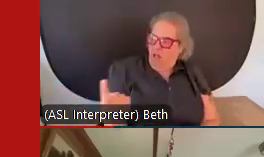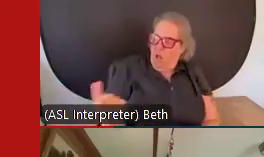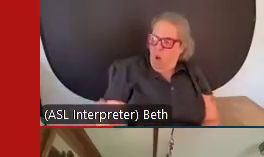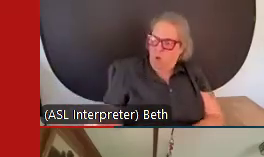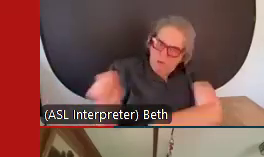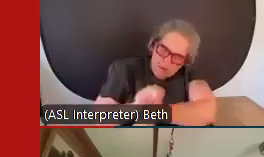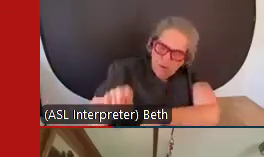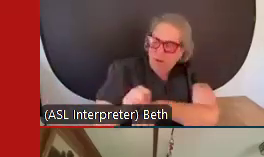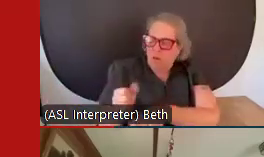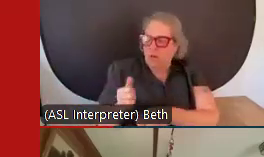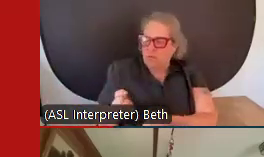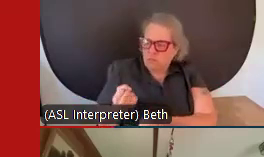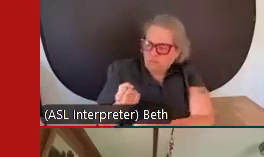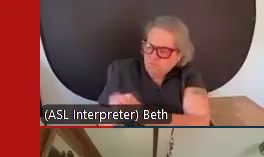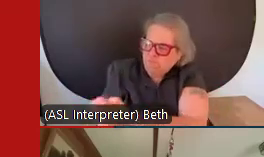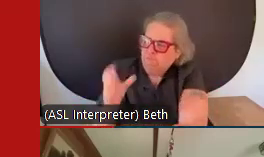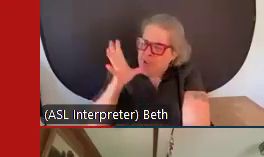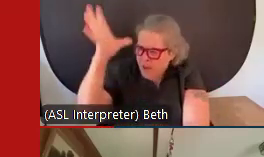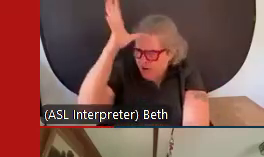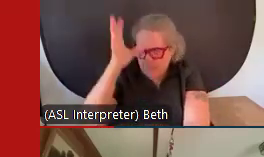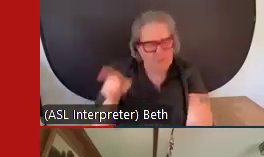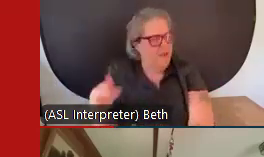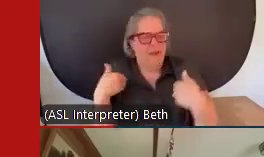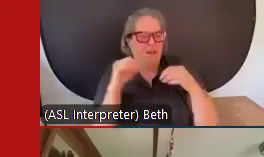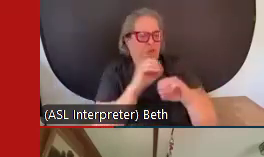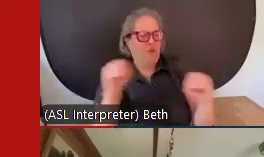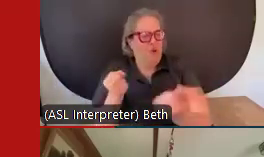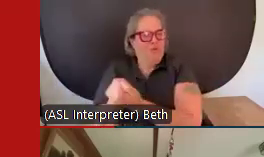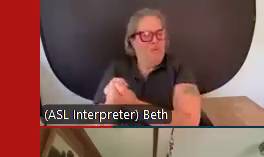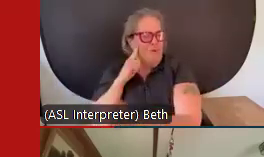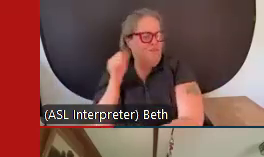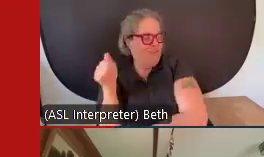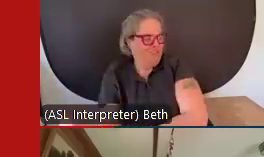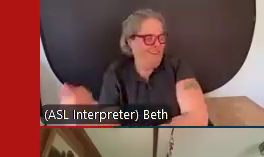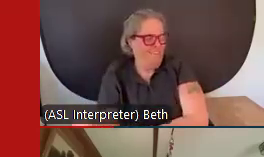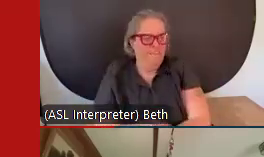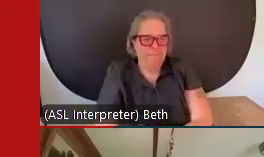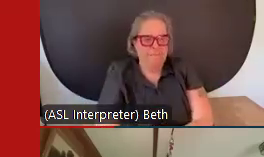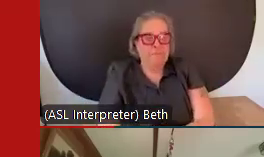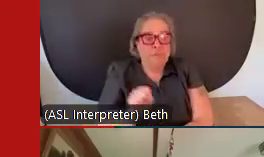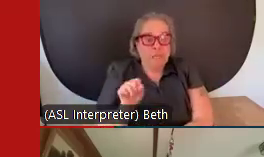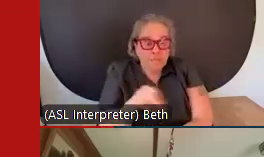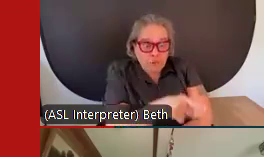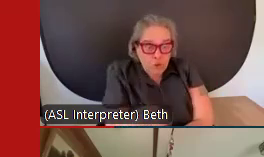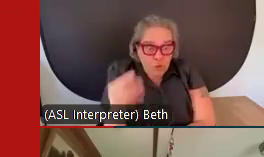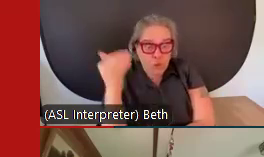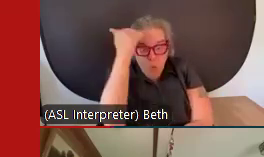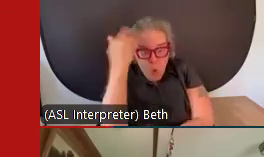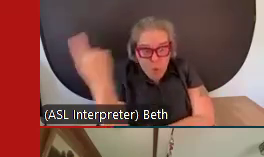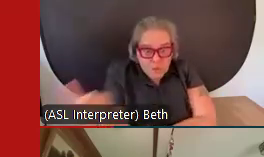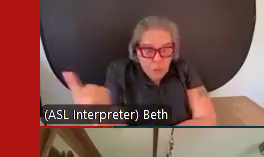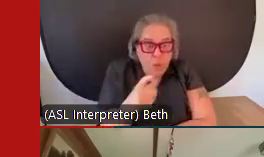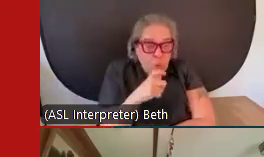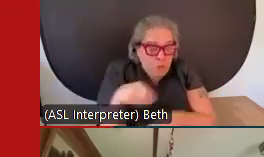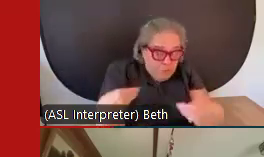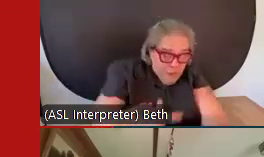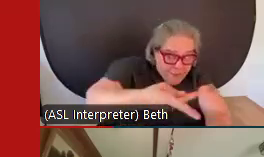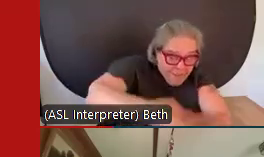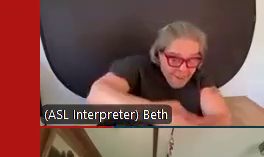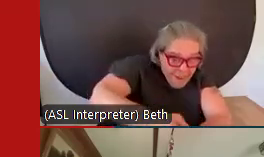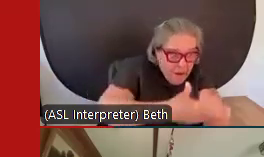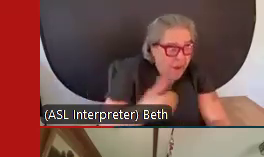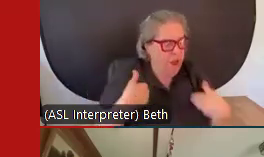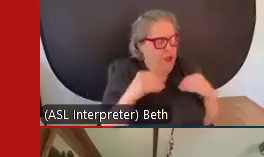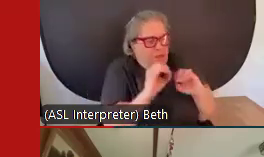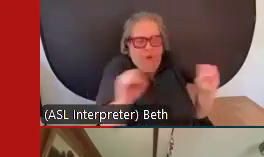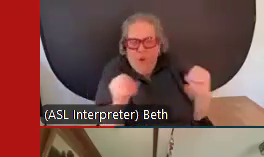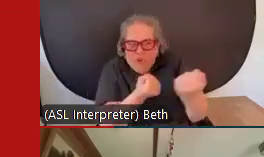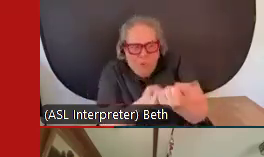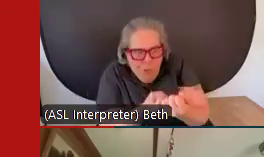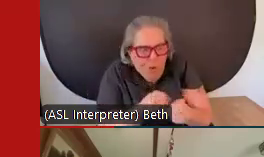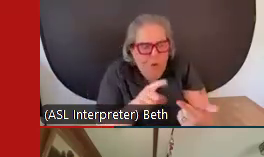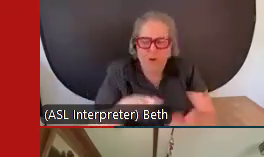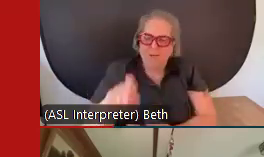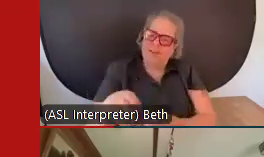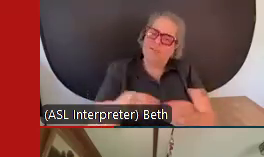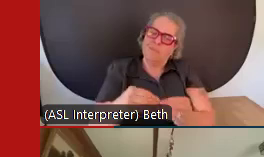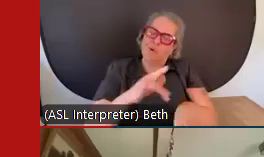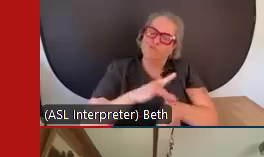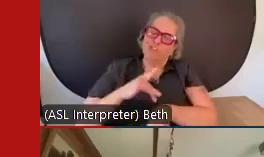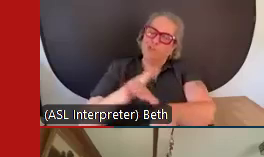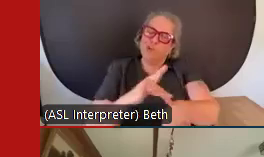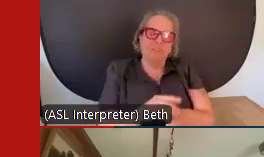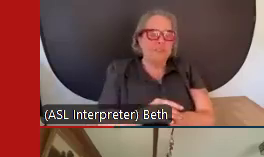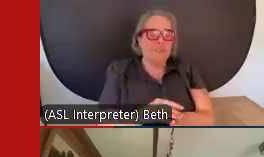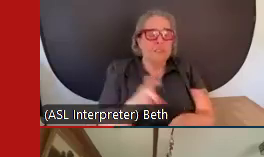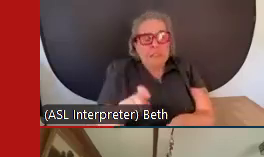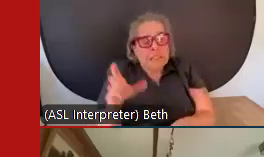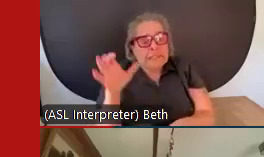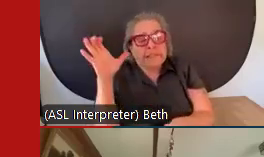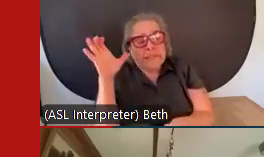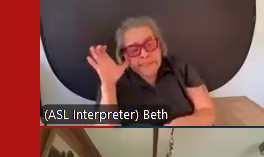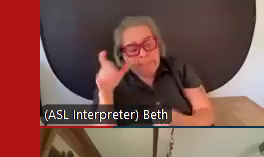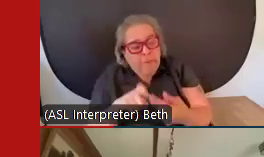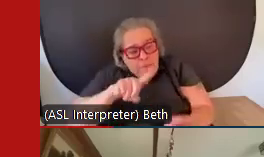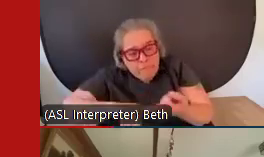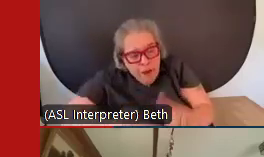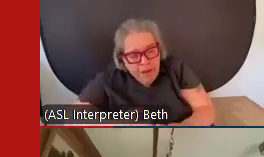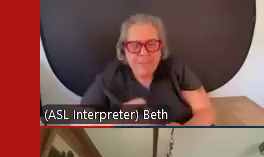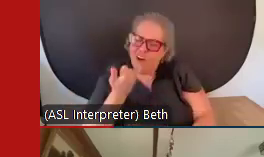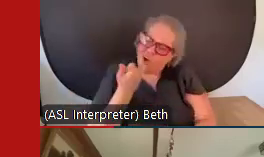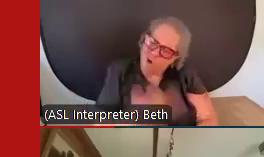And I point this out because, if as you're listening to this webinar, if you happen to know someone where you recognize that they are really stressed out, please reach out, because sometimes just that call can really make such a difference.